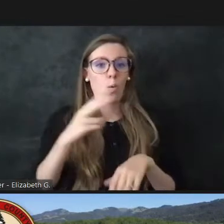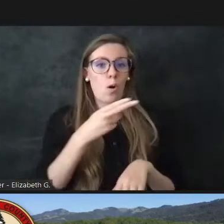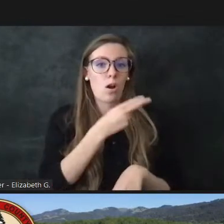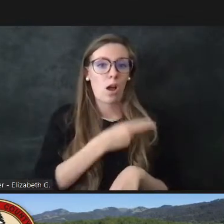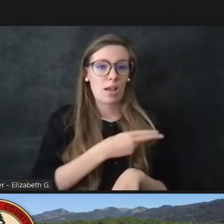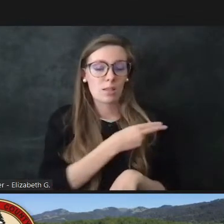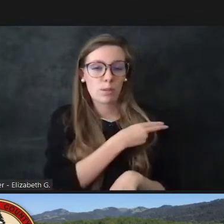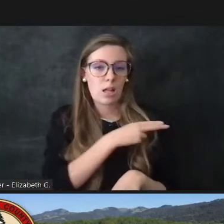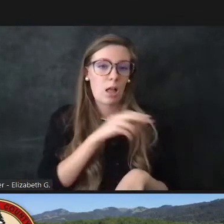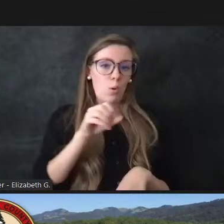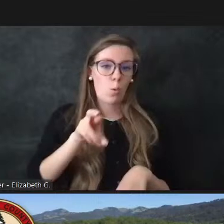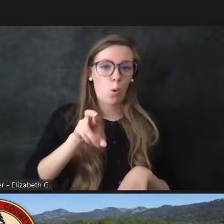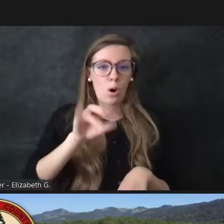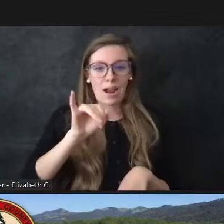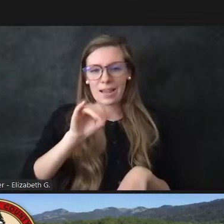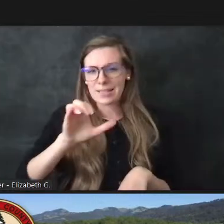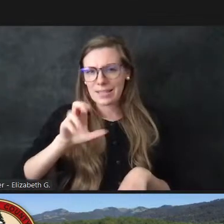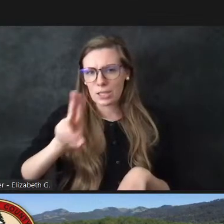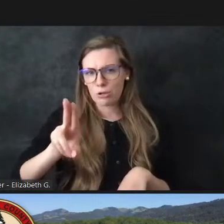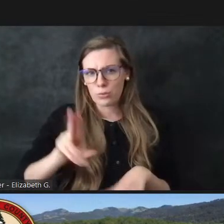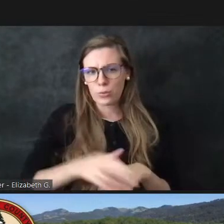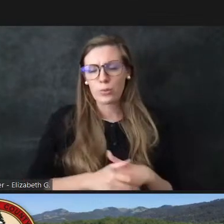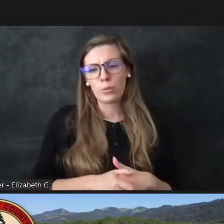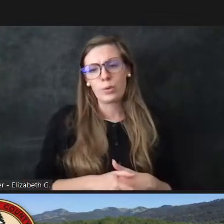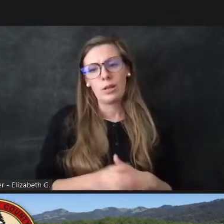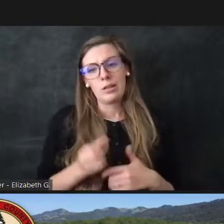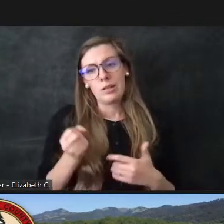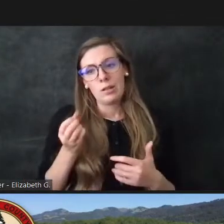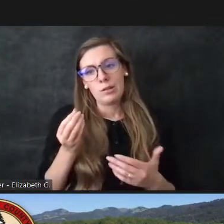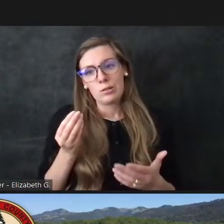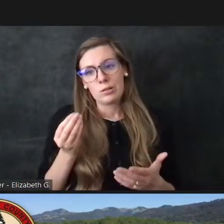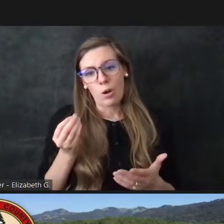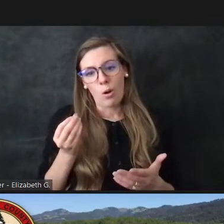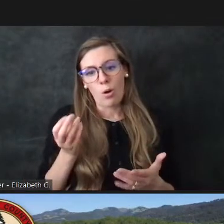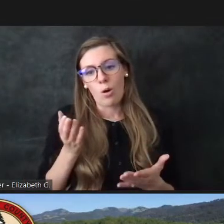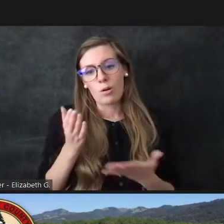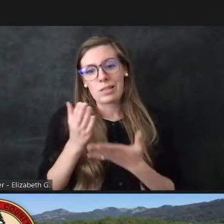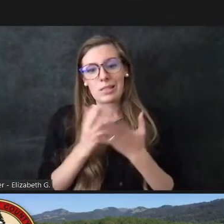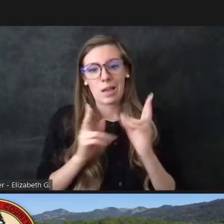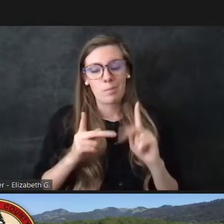So if you say people think that the vaccine doesn't work at the vaccine,